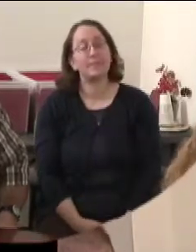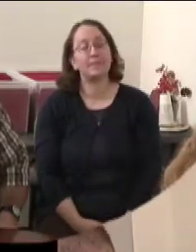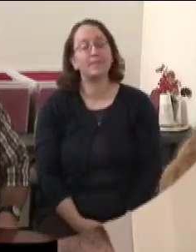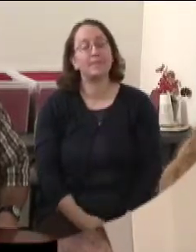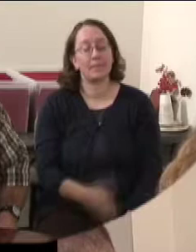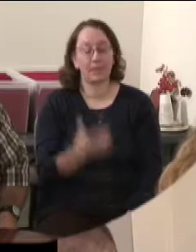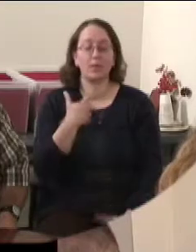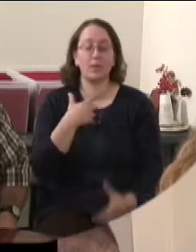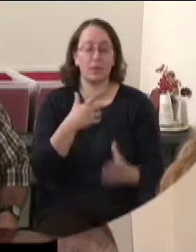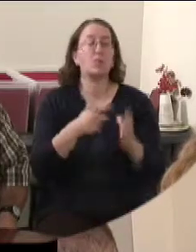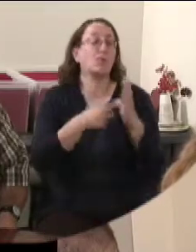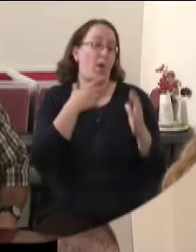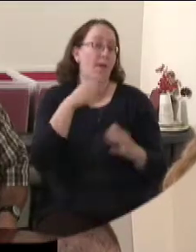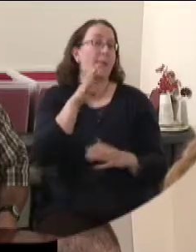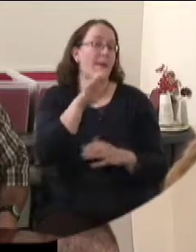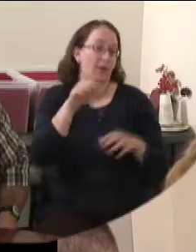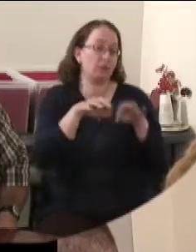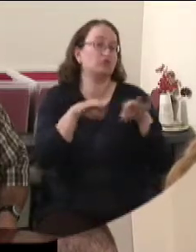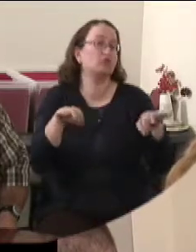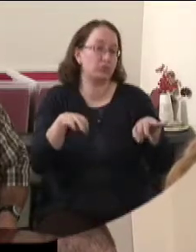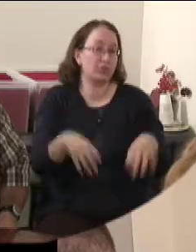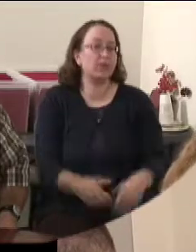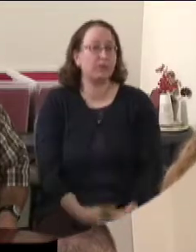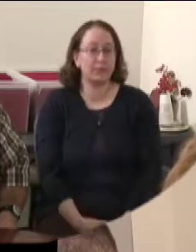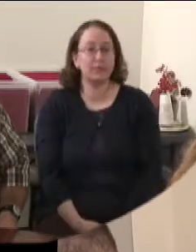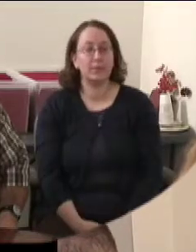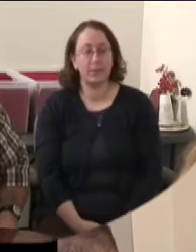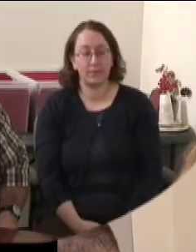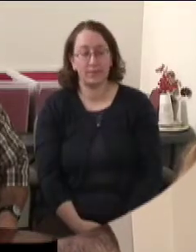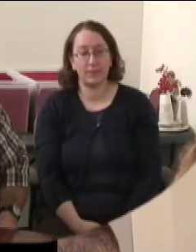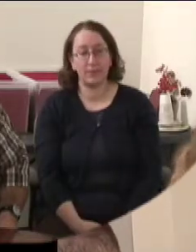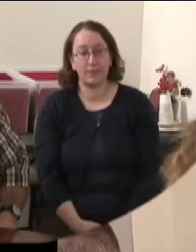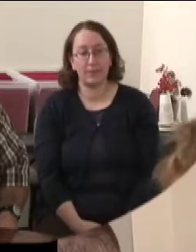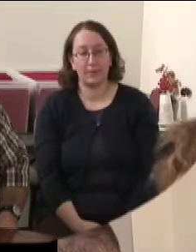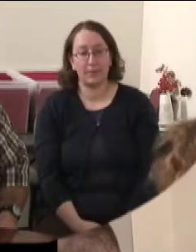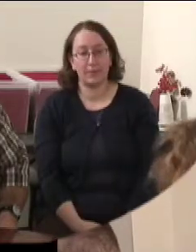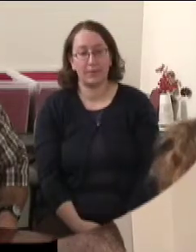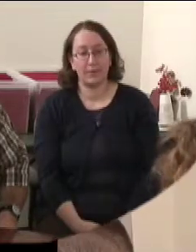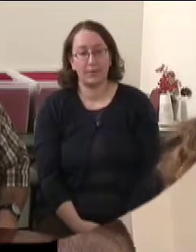Steven: It's requiring a bachelor's degree. Kelly: So we are requiring a bachelor's degree.